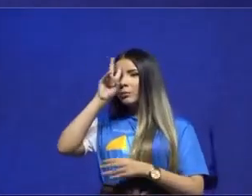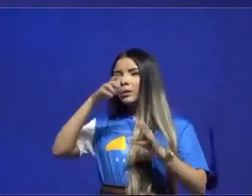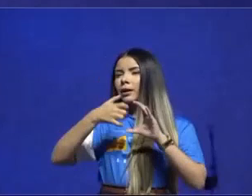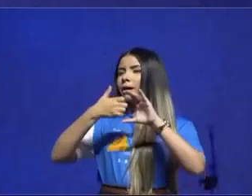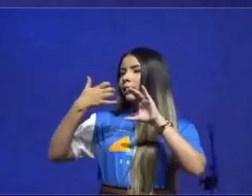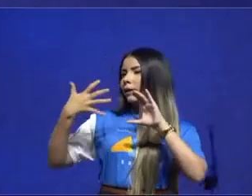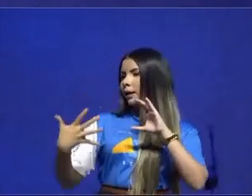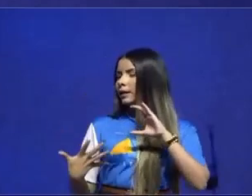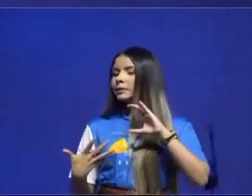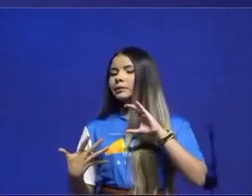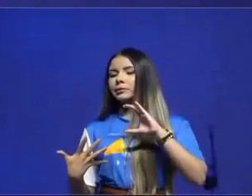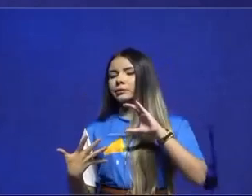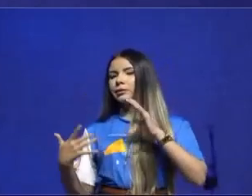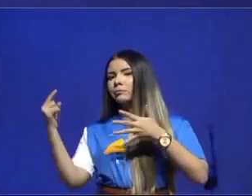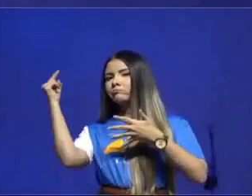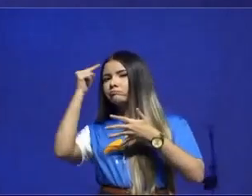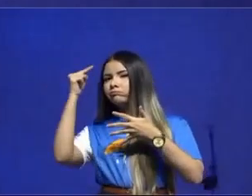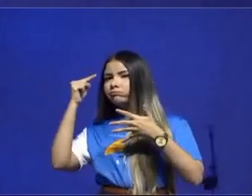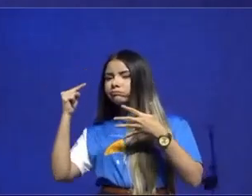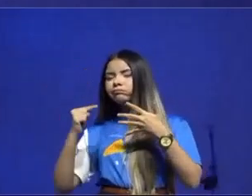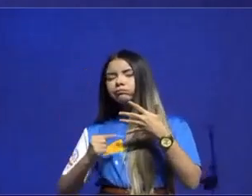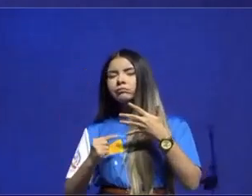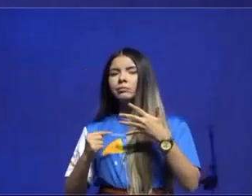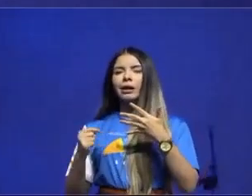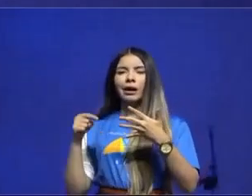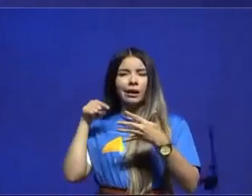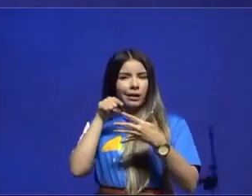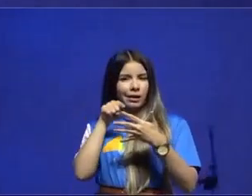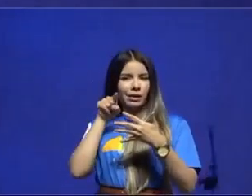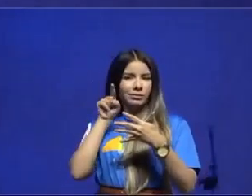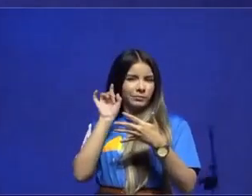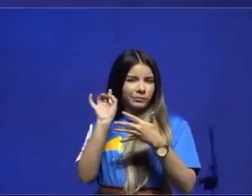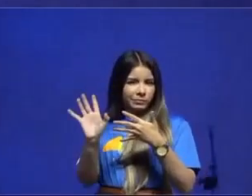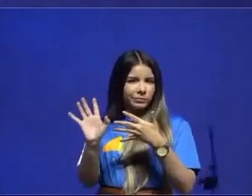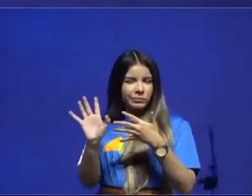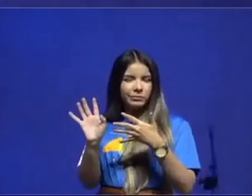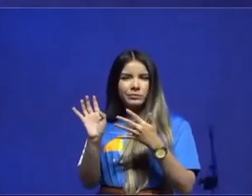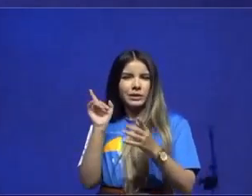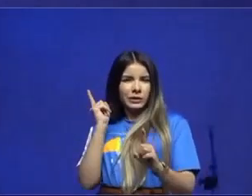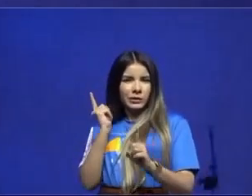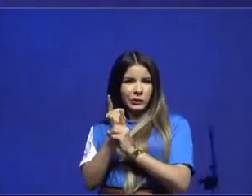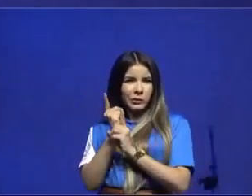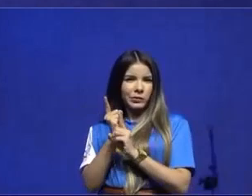are not are not enough to confirm the diagnosis in an evaluation